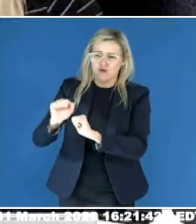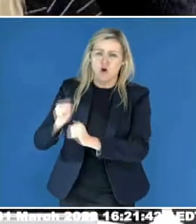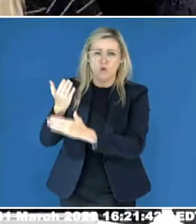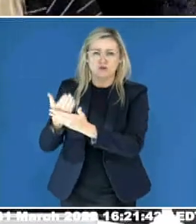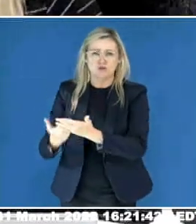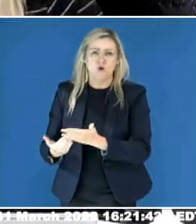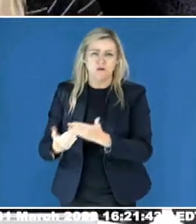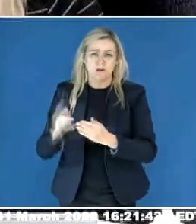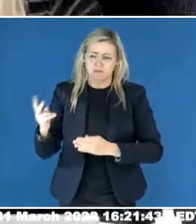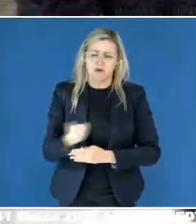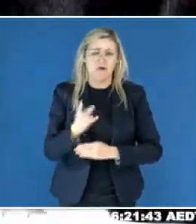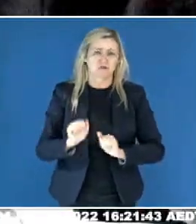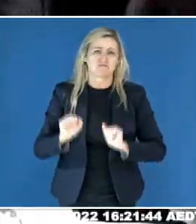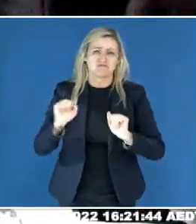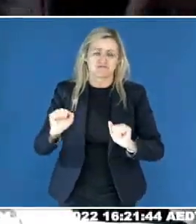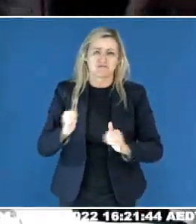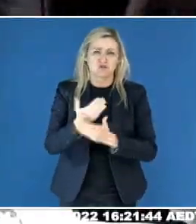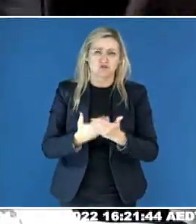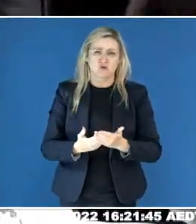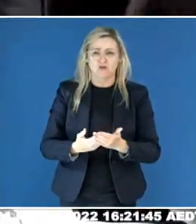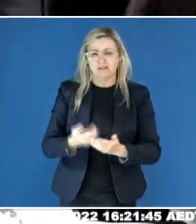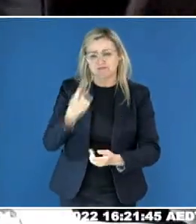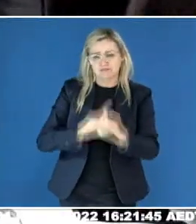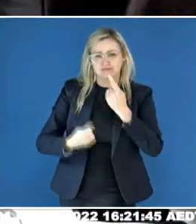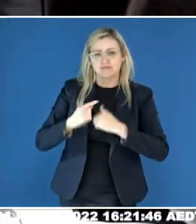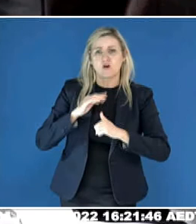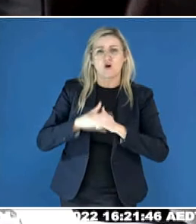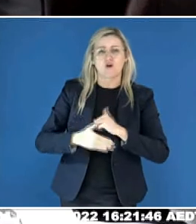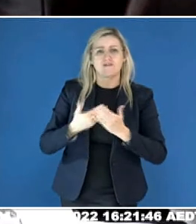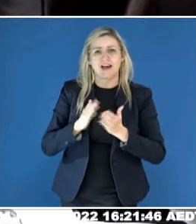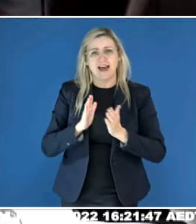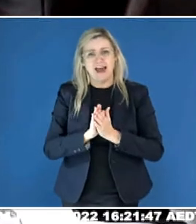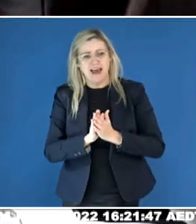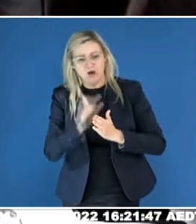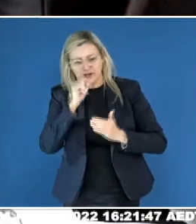and think about changes that need to be made and the suggestions that you've made to us.